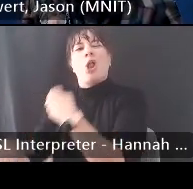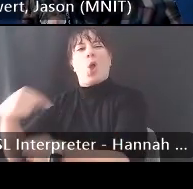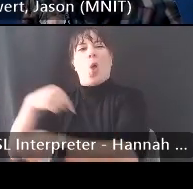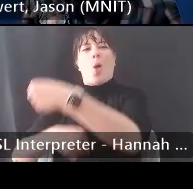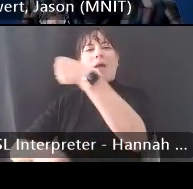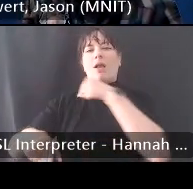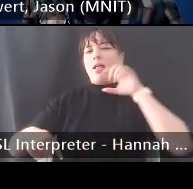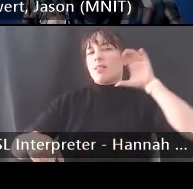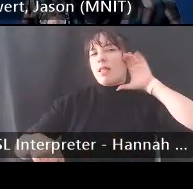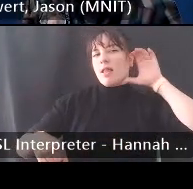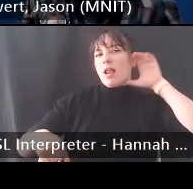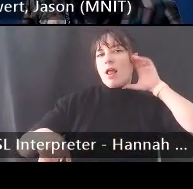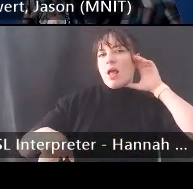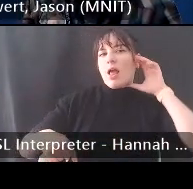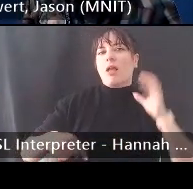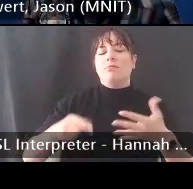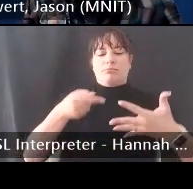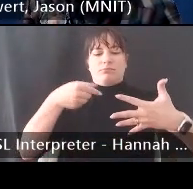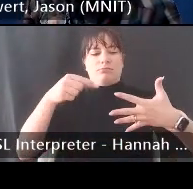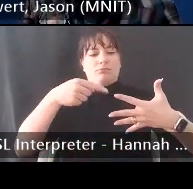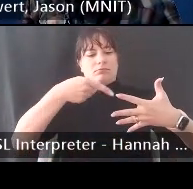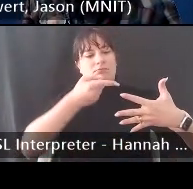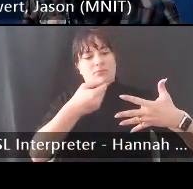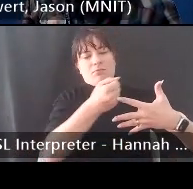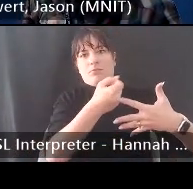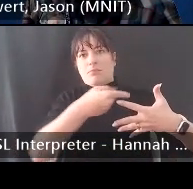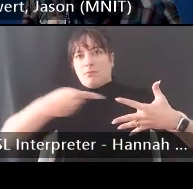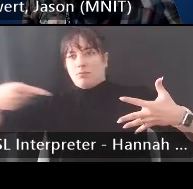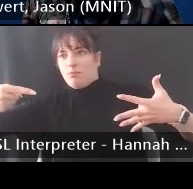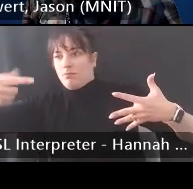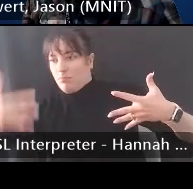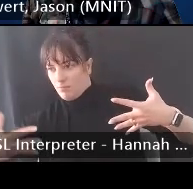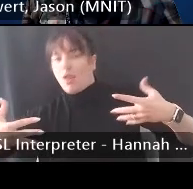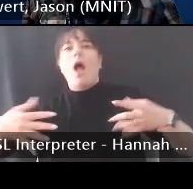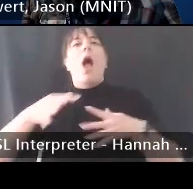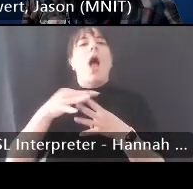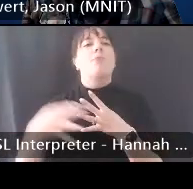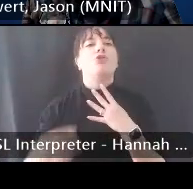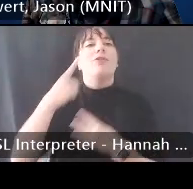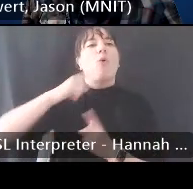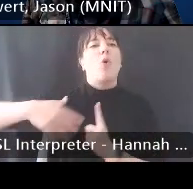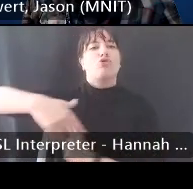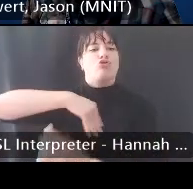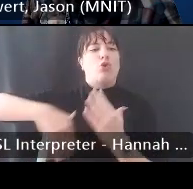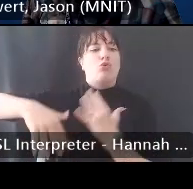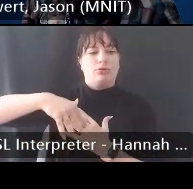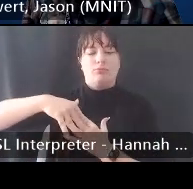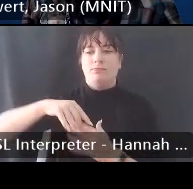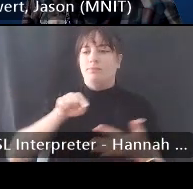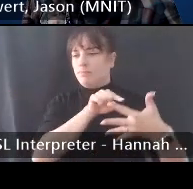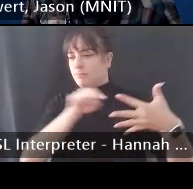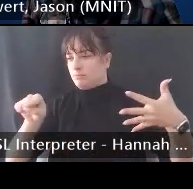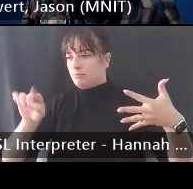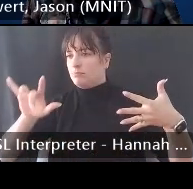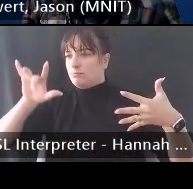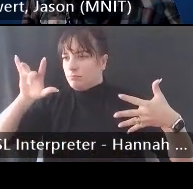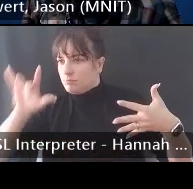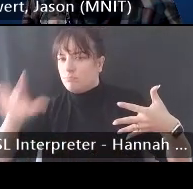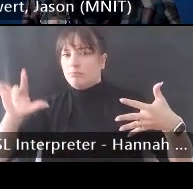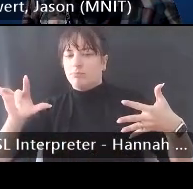Open navigation options for social factors. Button collapsed. Enter. Expanded-- press enter. map of cumulative impacts for permit applications.